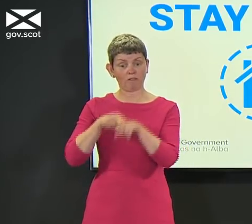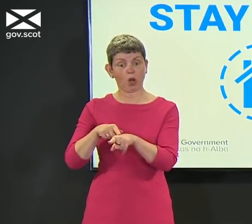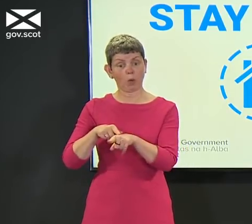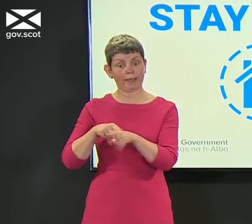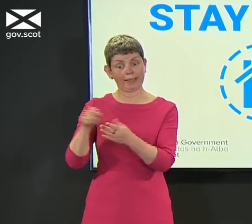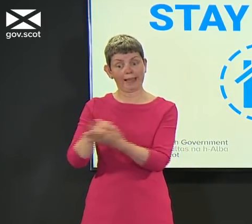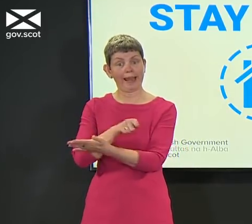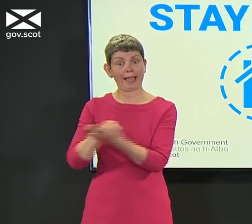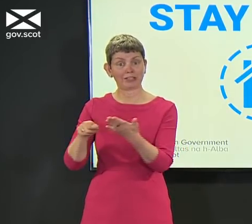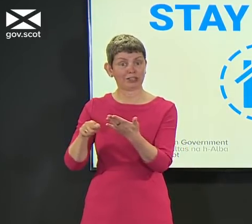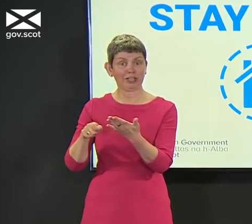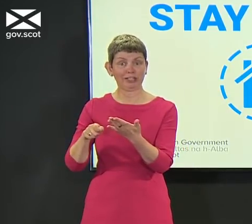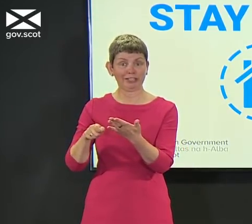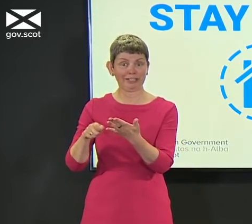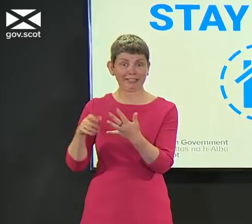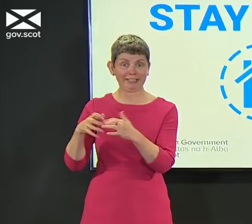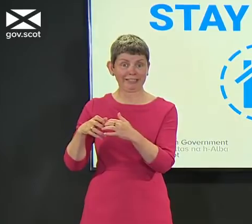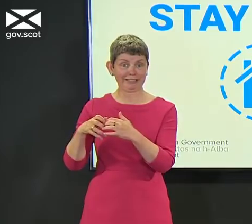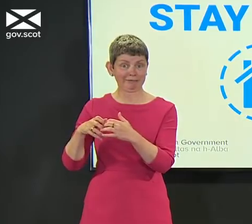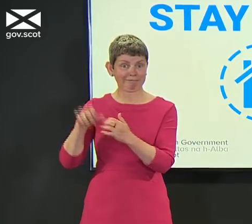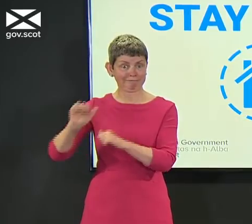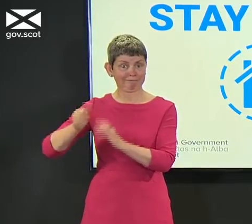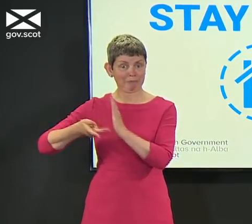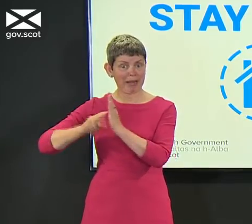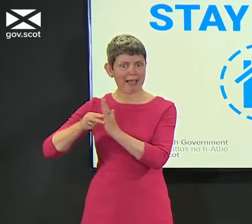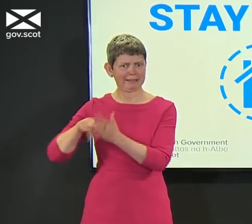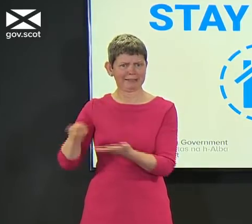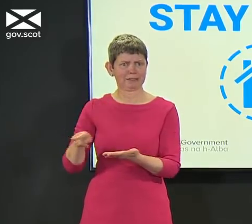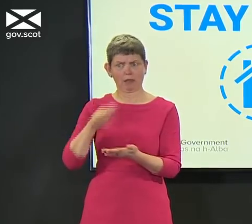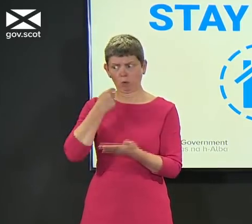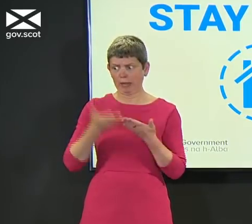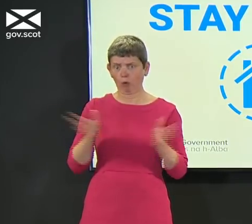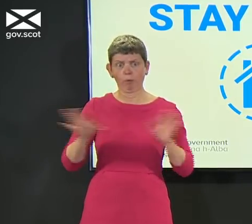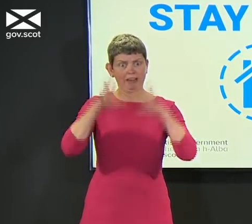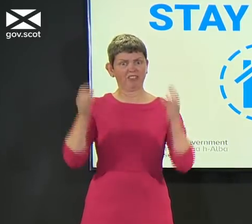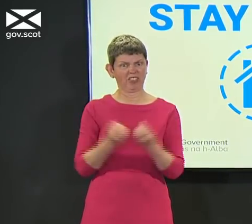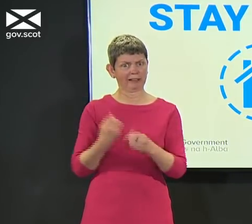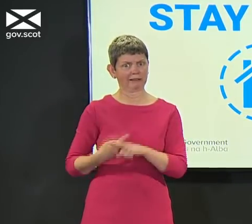a lot more a lot more quickly than i am just now so anybody who thinks that um hasn't been paying